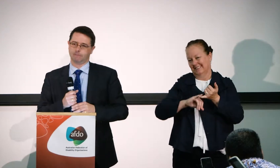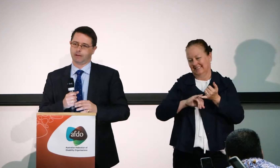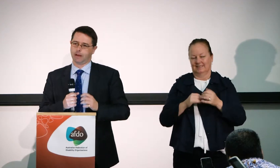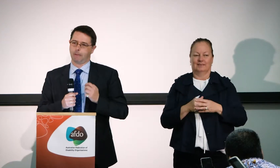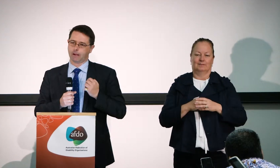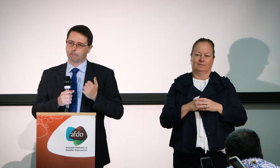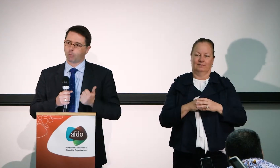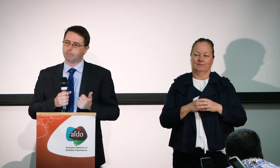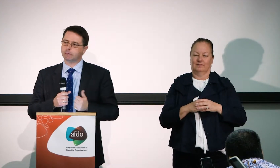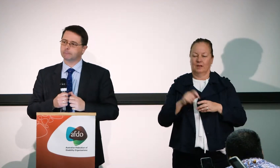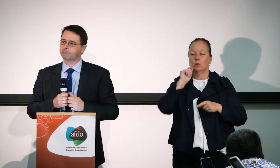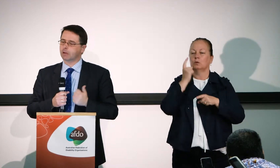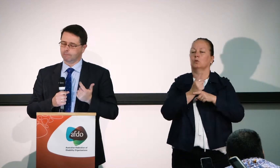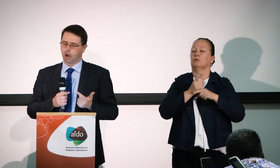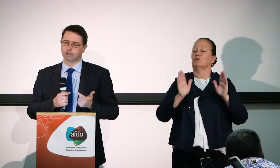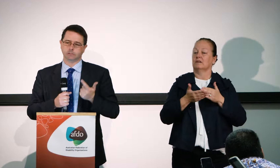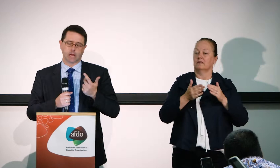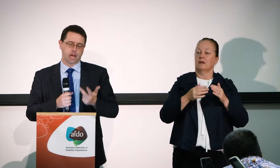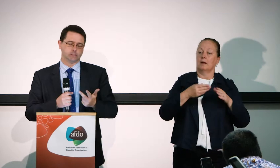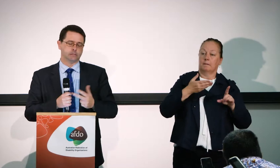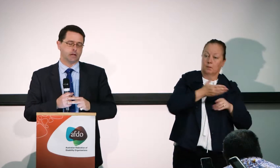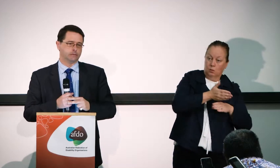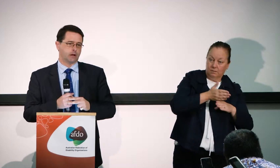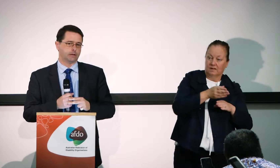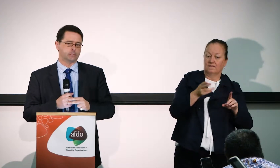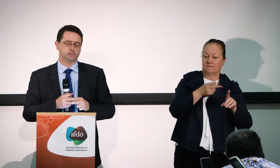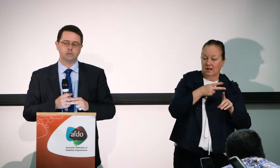about employment, violence, and the NDIS.